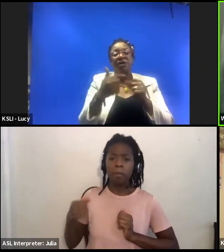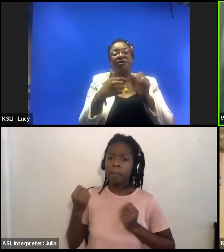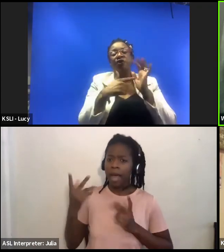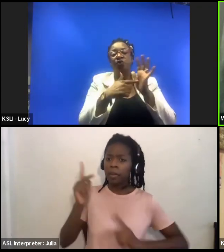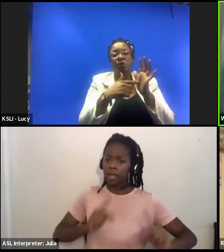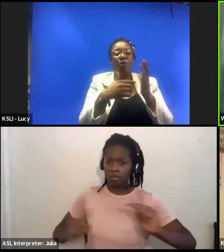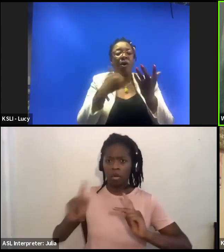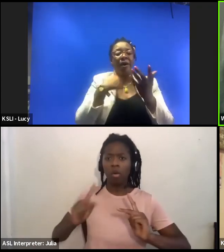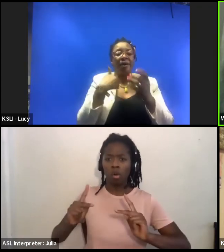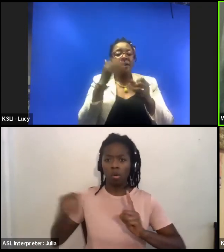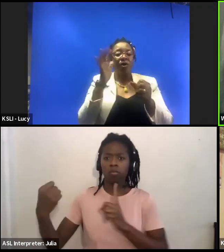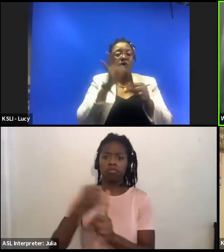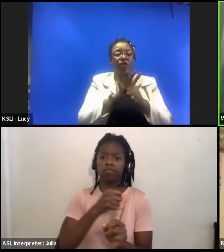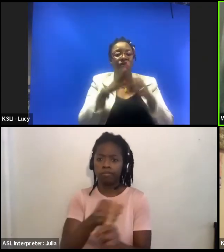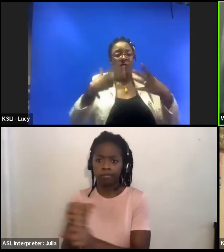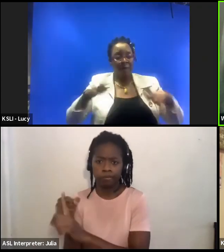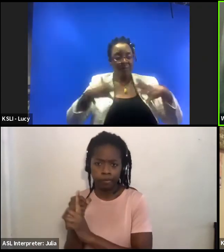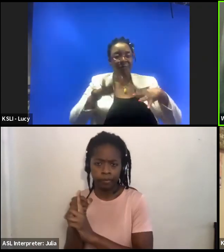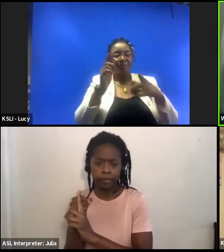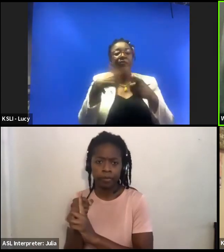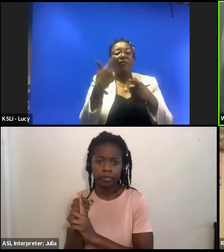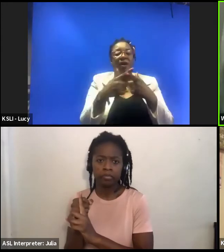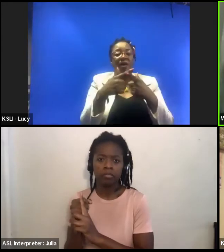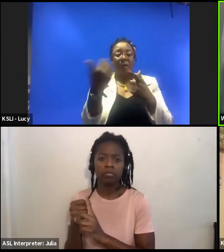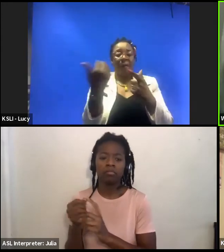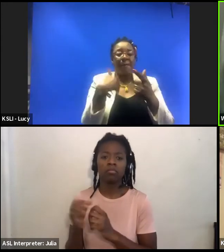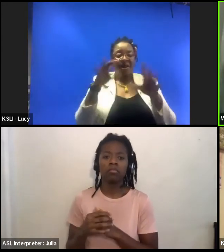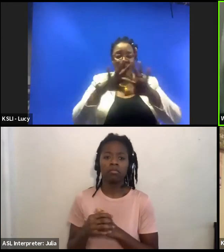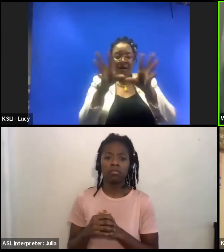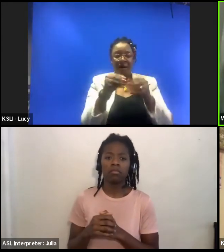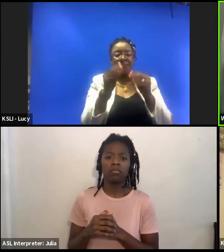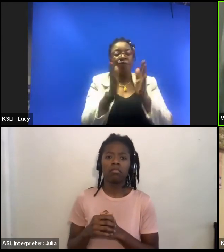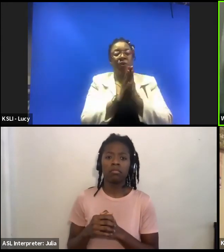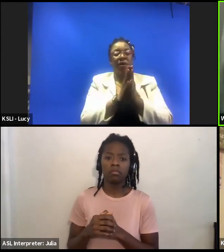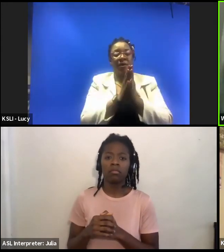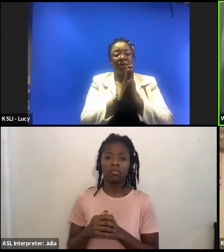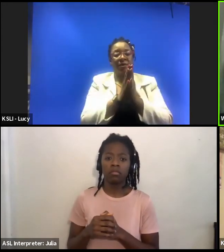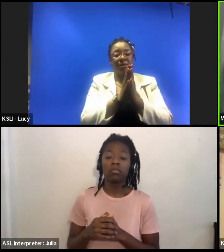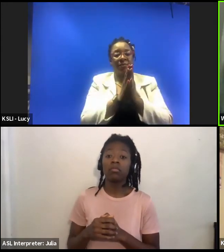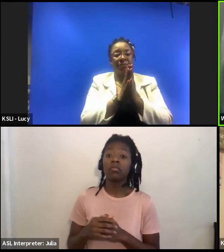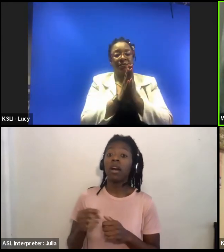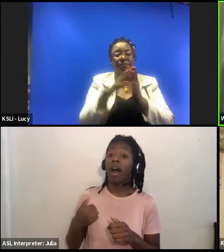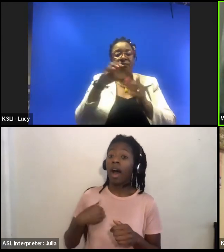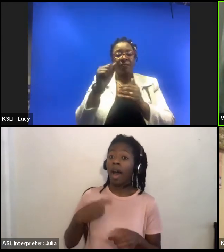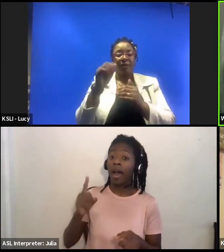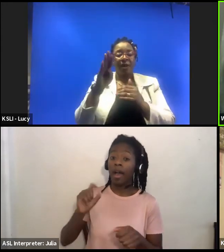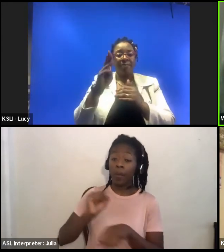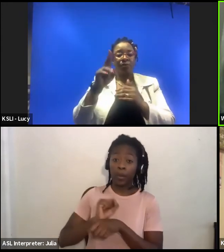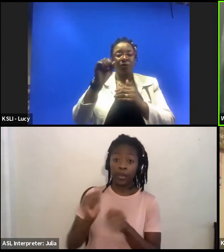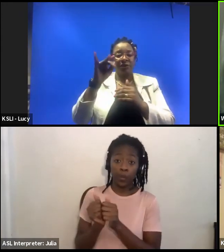that's when I worked with Abu Sense for the first time, Ngartia for the second time,